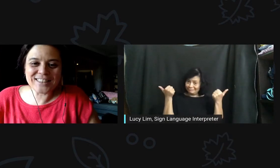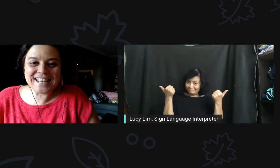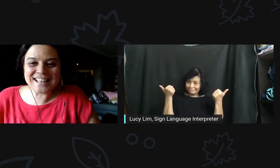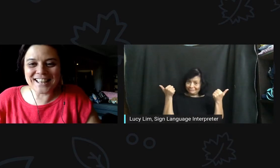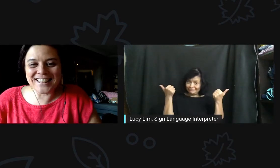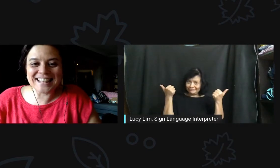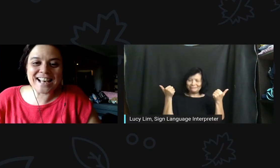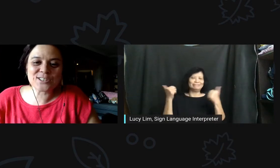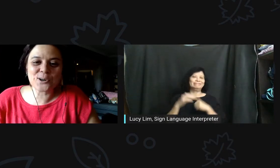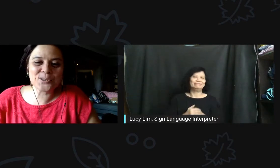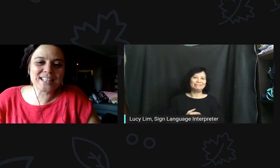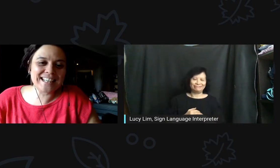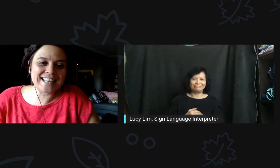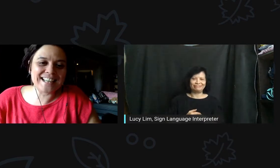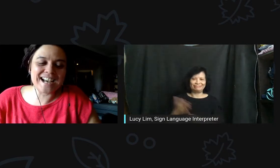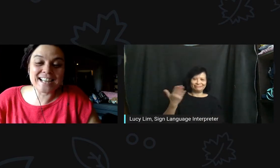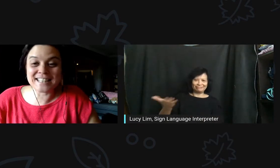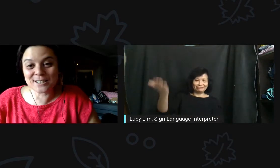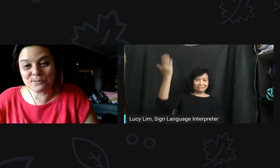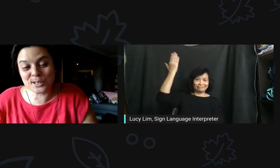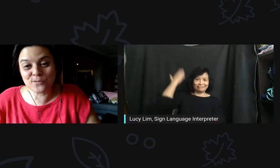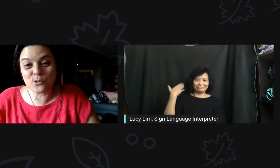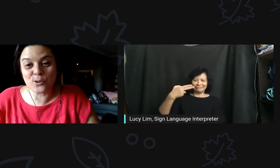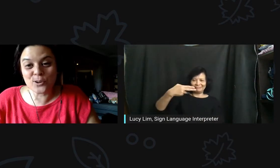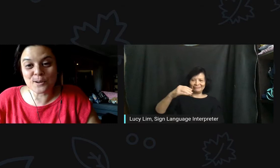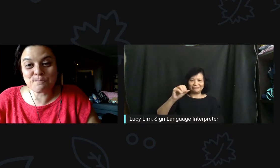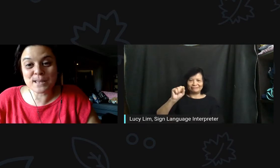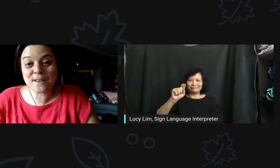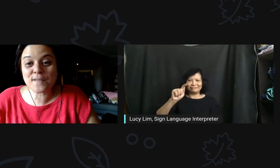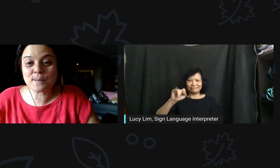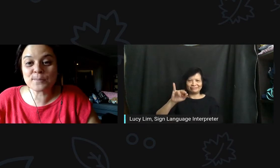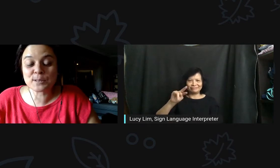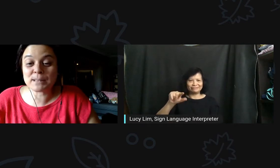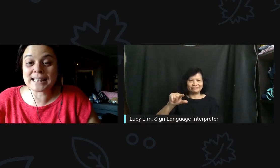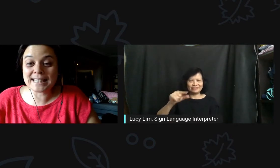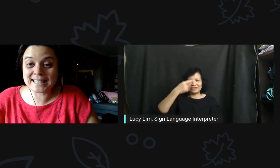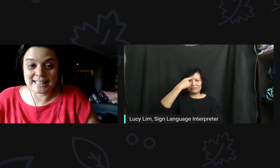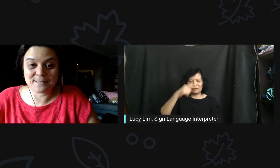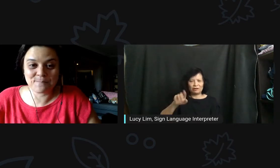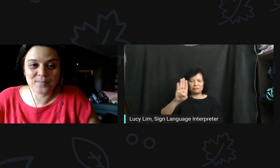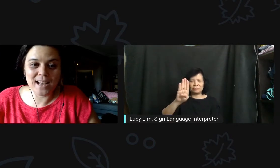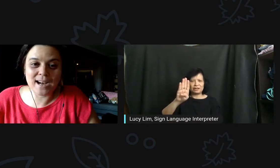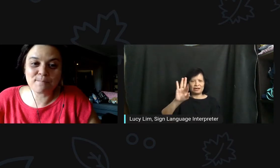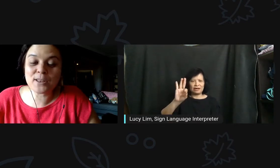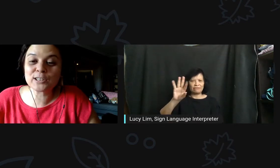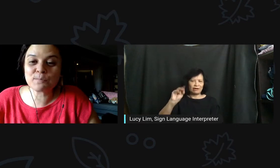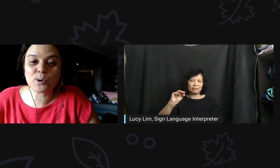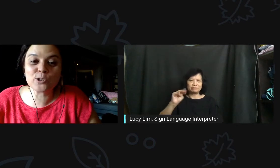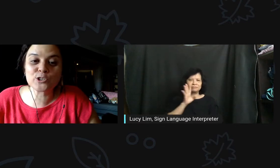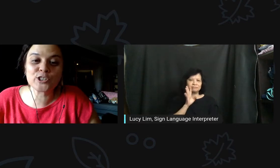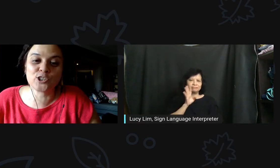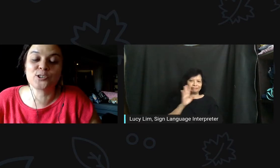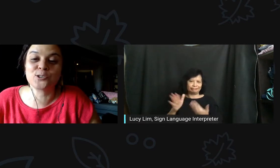I think the last hosting gig I did was for BFM’s Speak Easy, a monthly poetry show